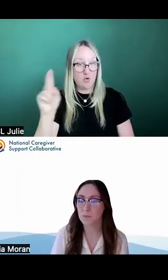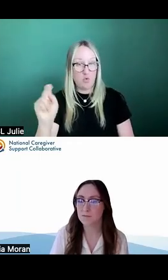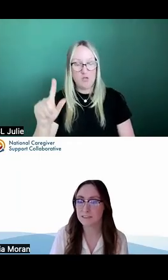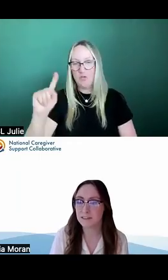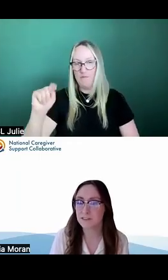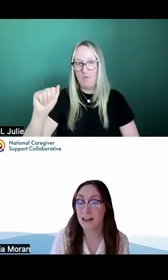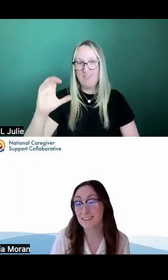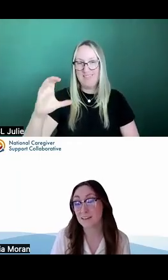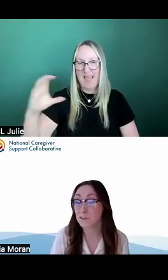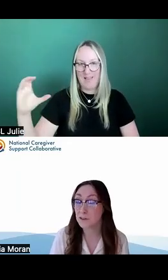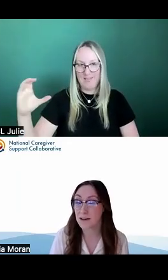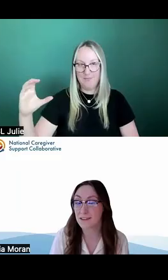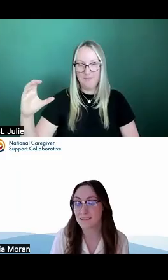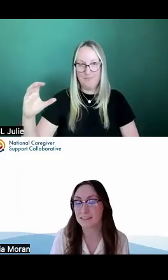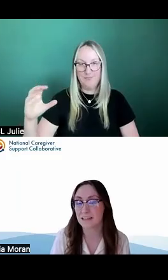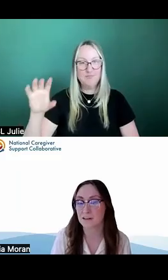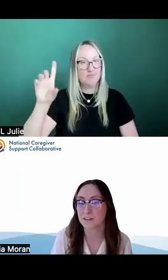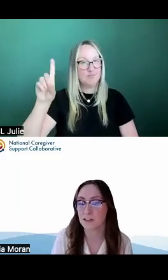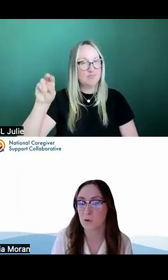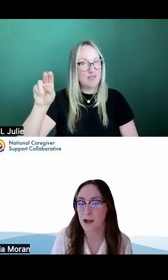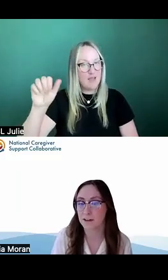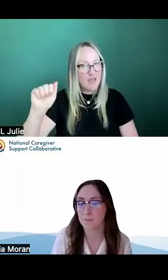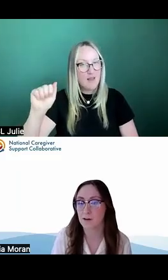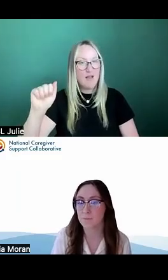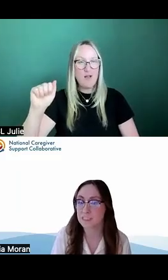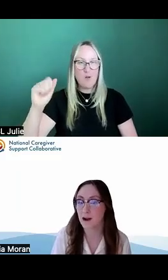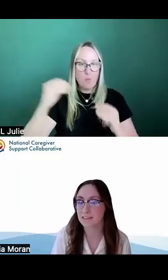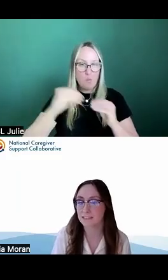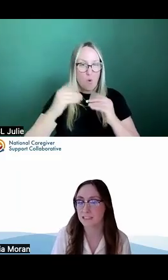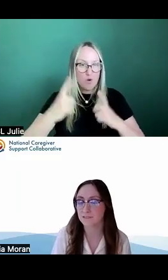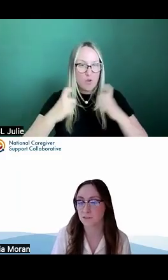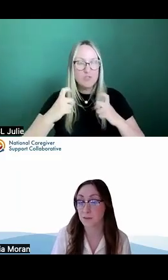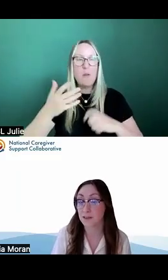we've received actually a few questions that are really inquiring about best practices for family